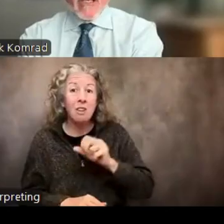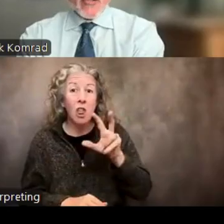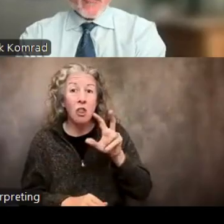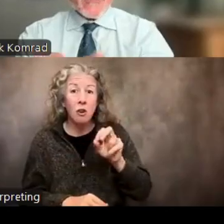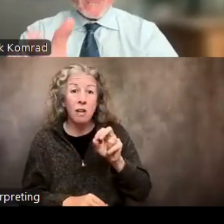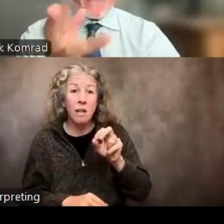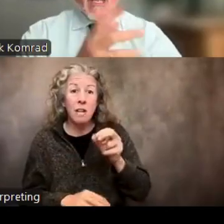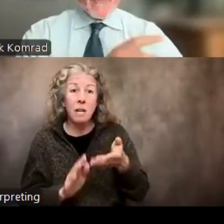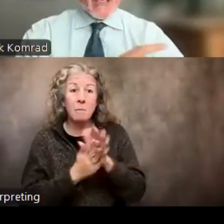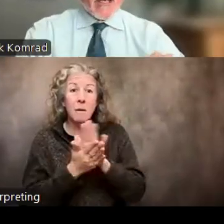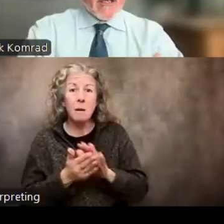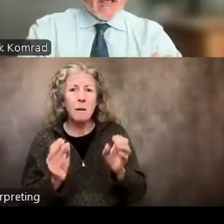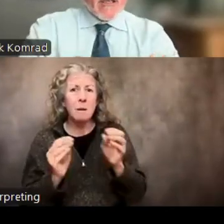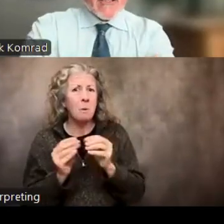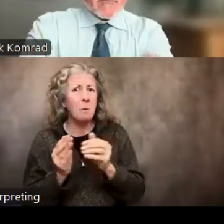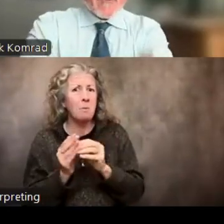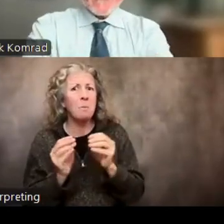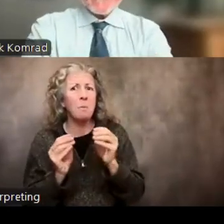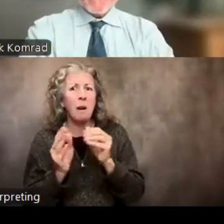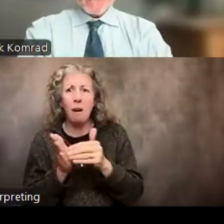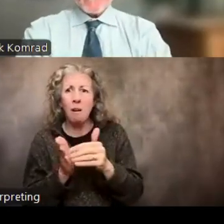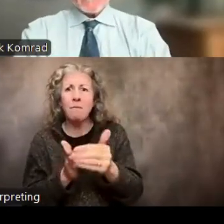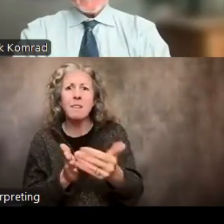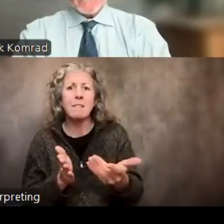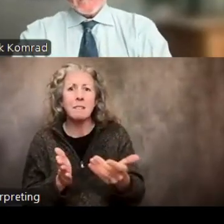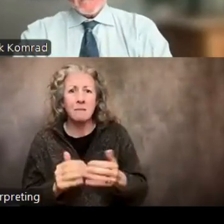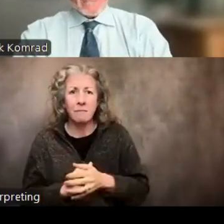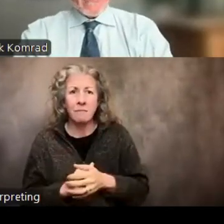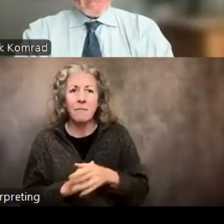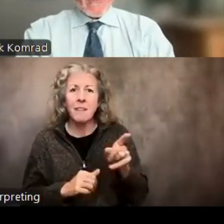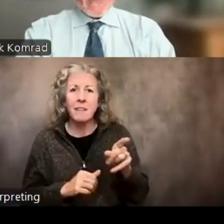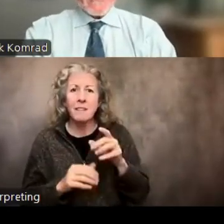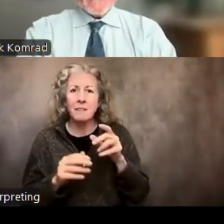increasing phenomenon. This professor of ethics in Holland,